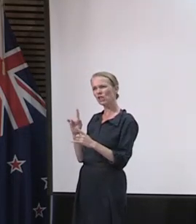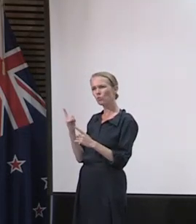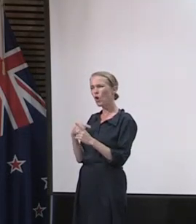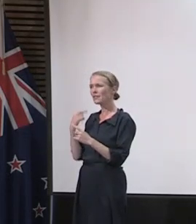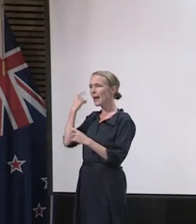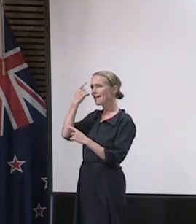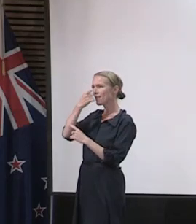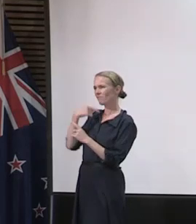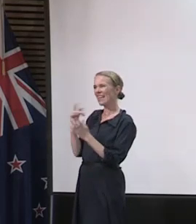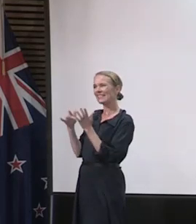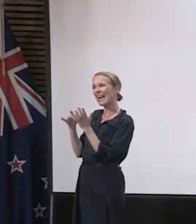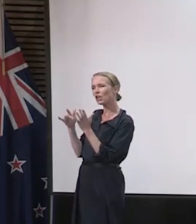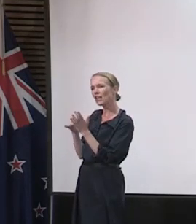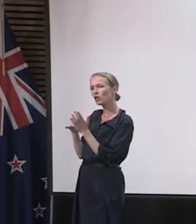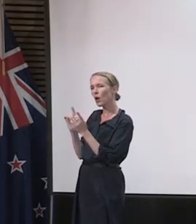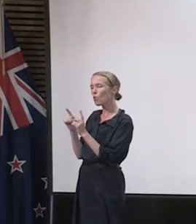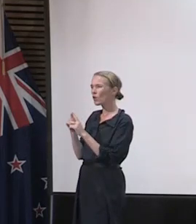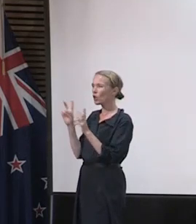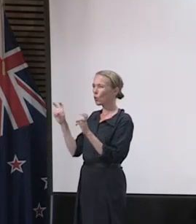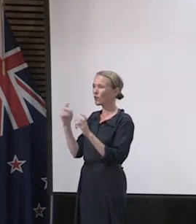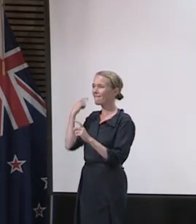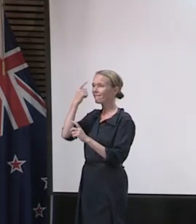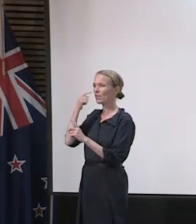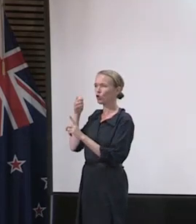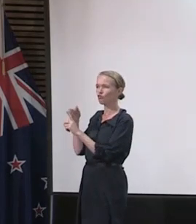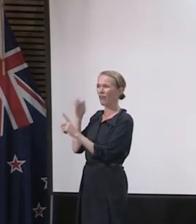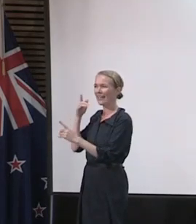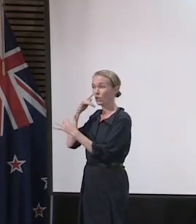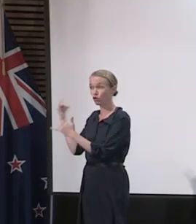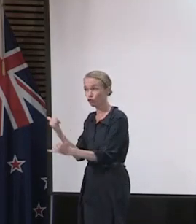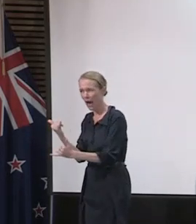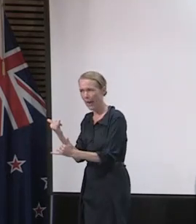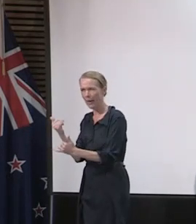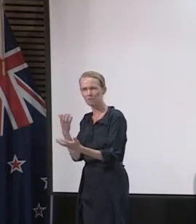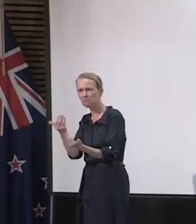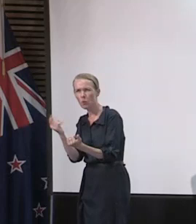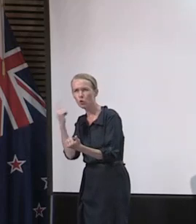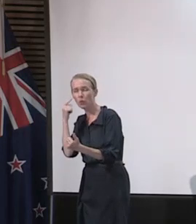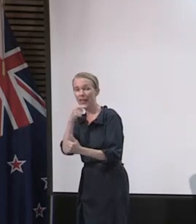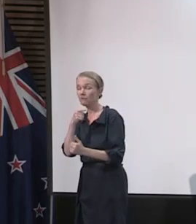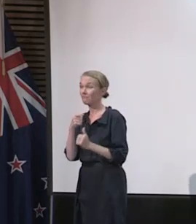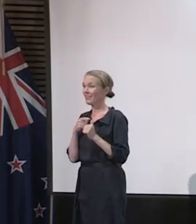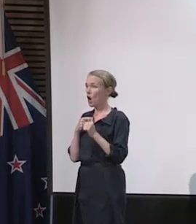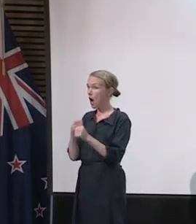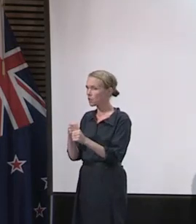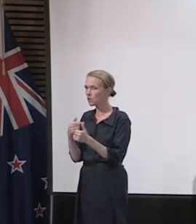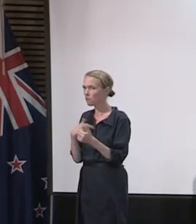trial? Are you concerned that the Privacy Commissioner wasn't aware of that. Facial